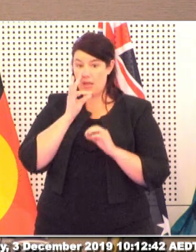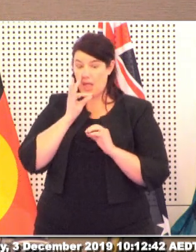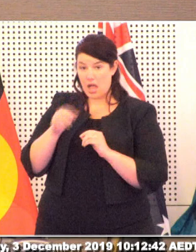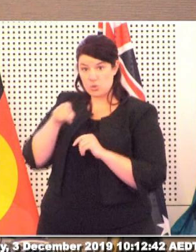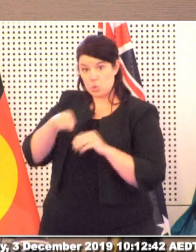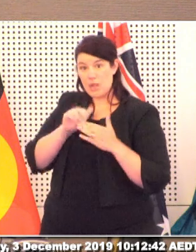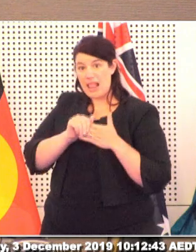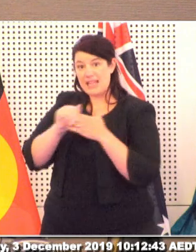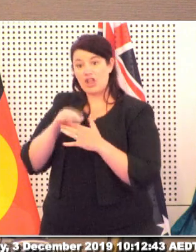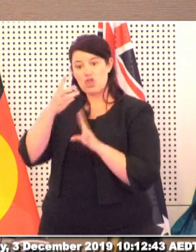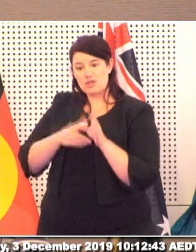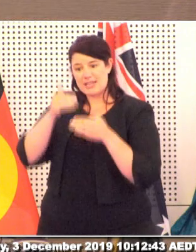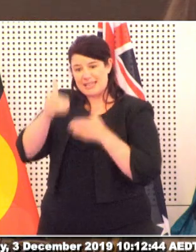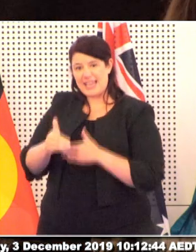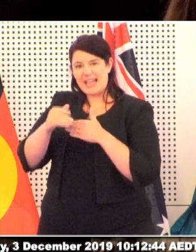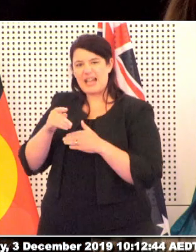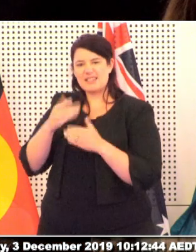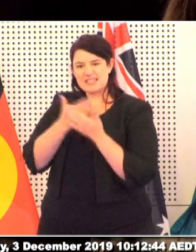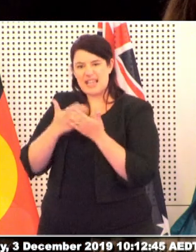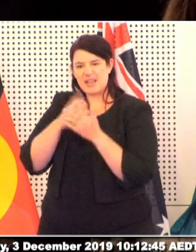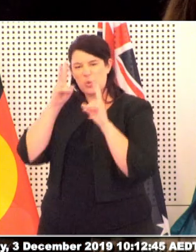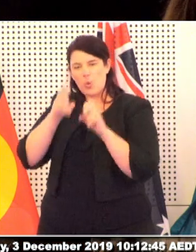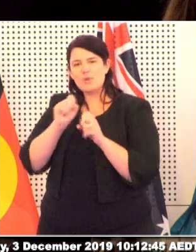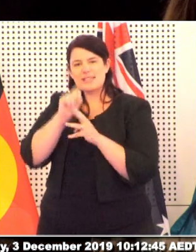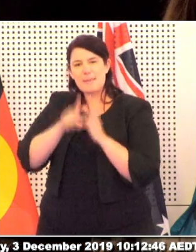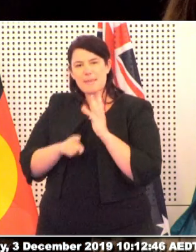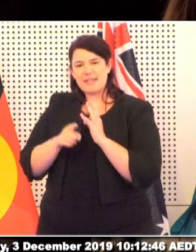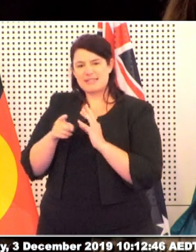Disability Inclusive City: examining adjustments made by mainstream housing,